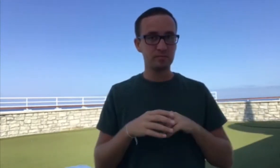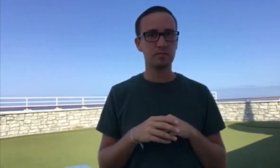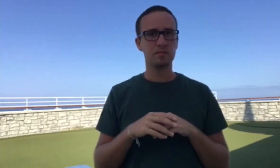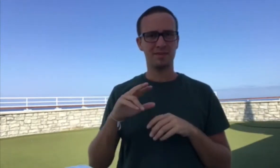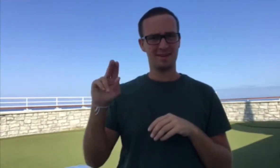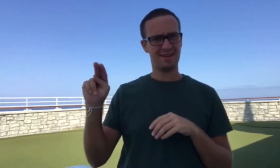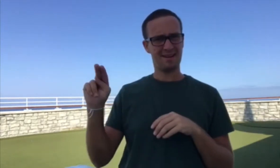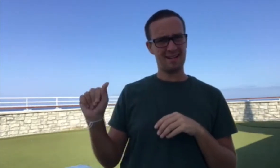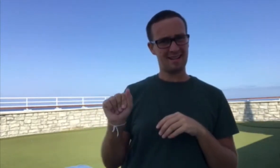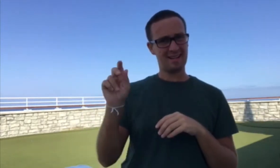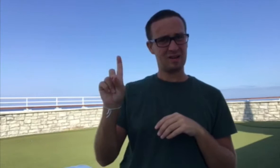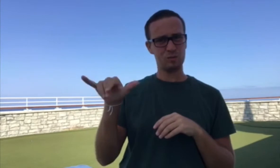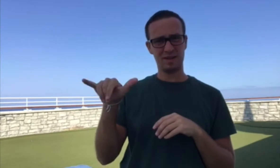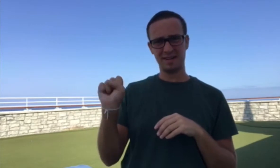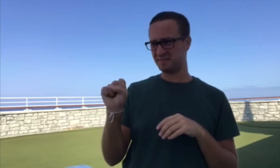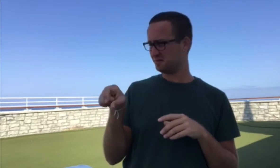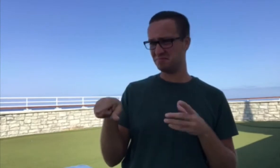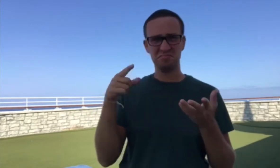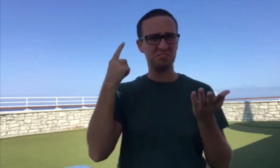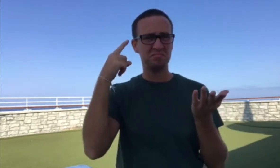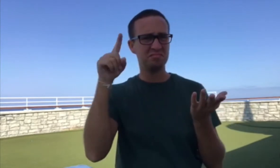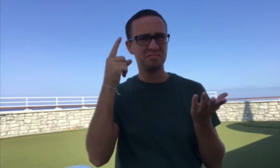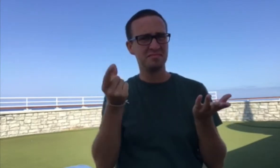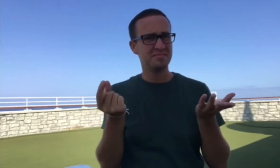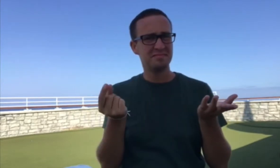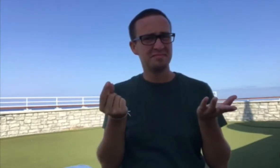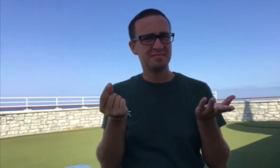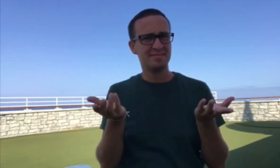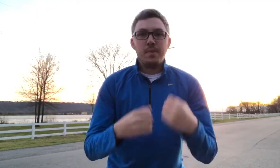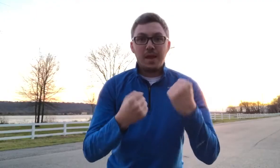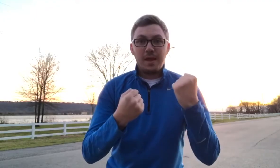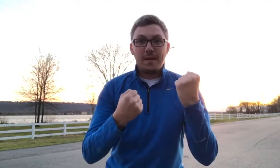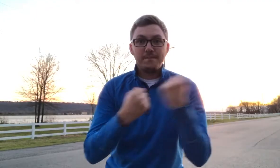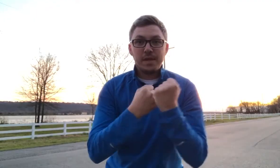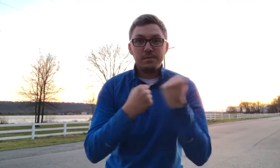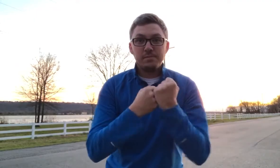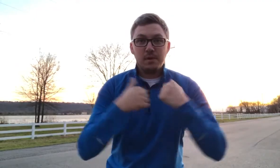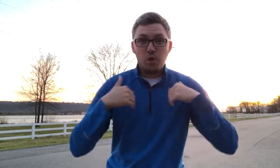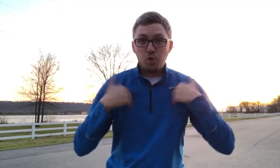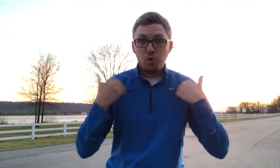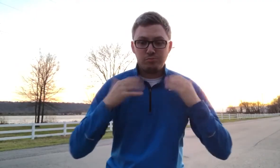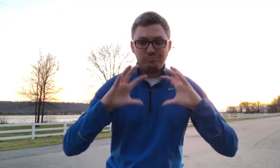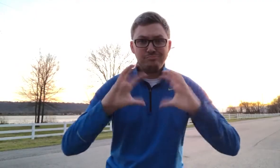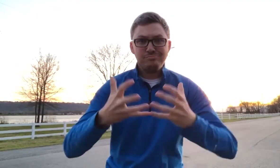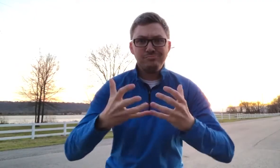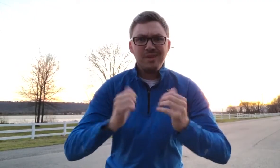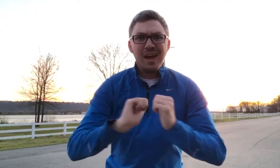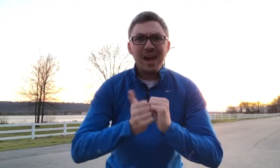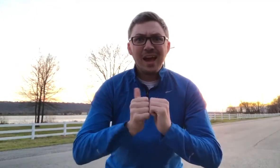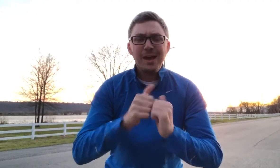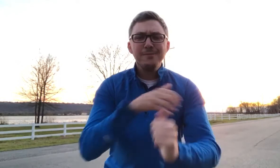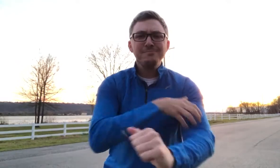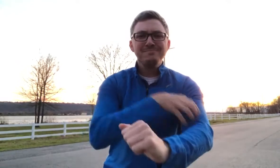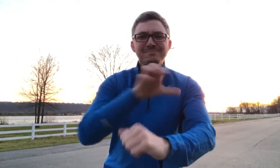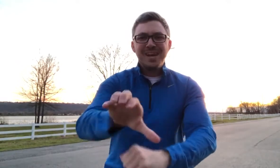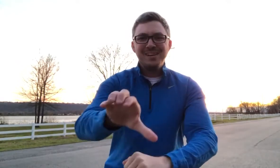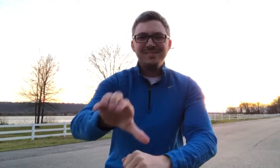The purpose of NADYS is… to advocate for youth by empowering them,